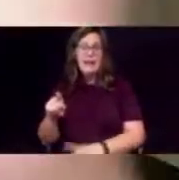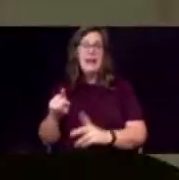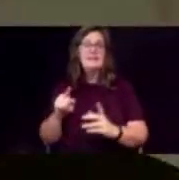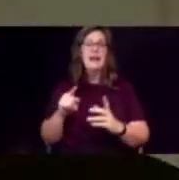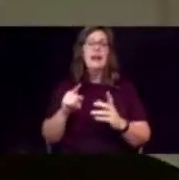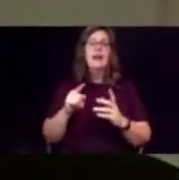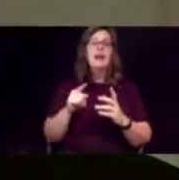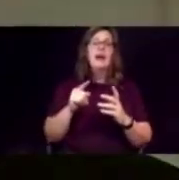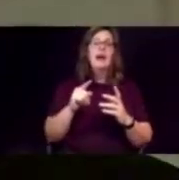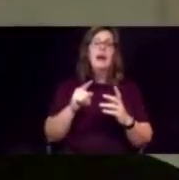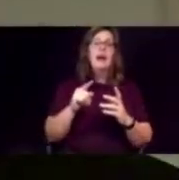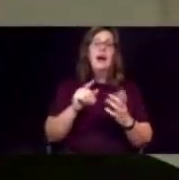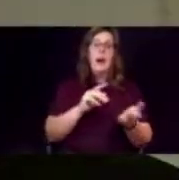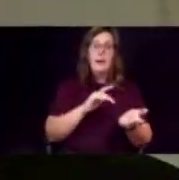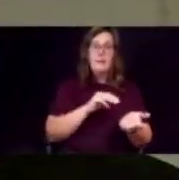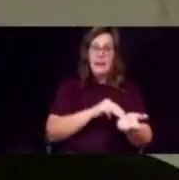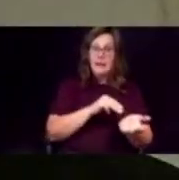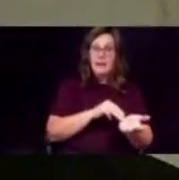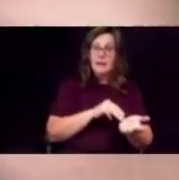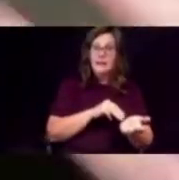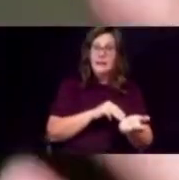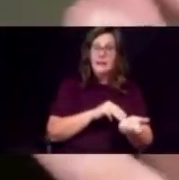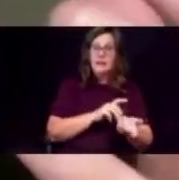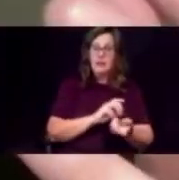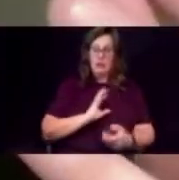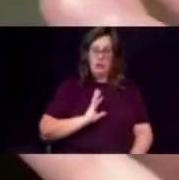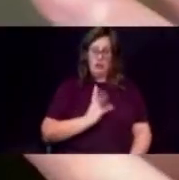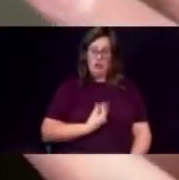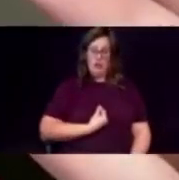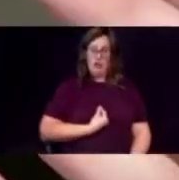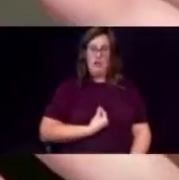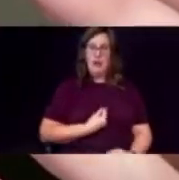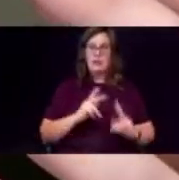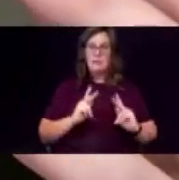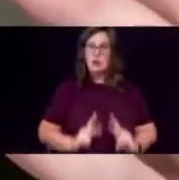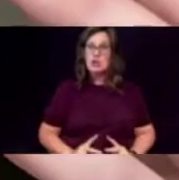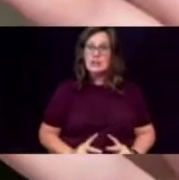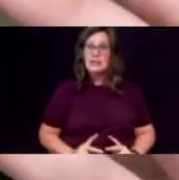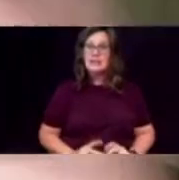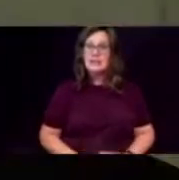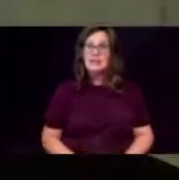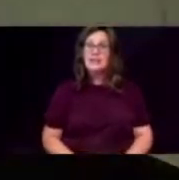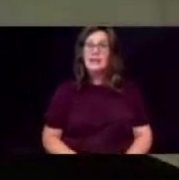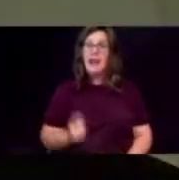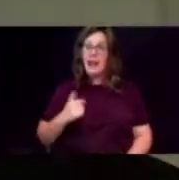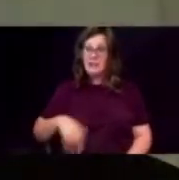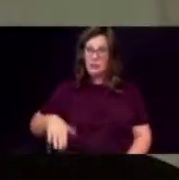um and fulfill a leadership role because you know when i was growing up i didn't have uh